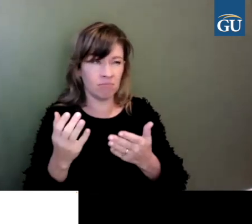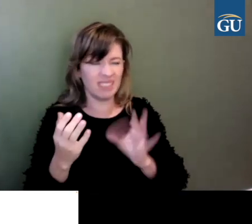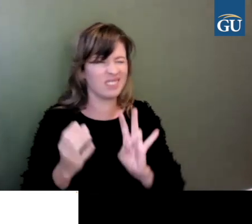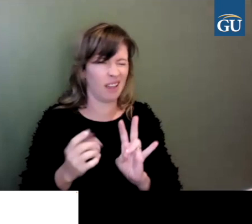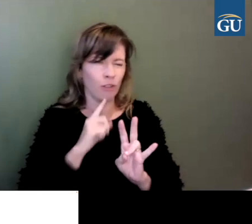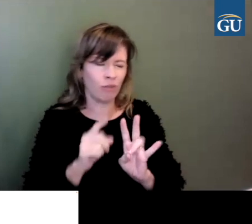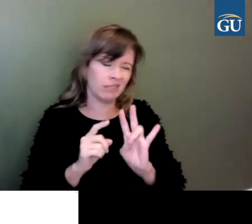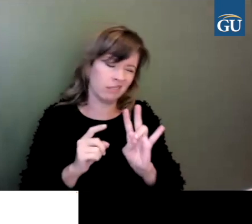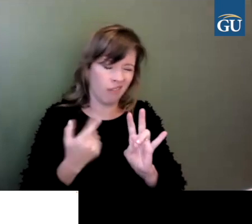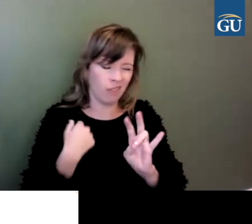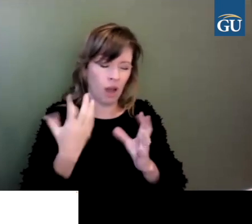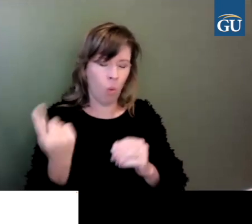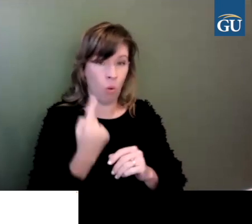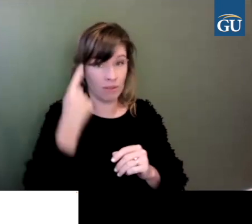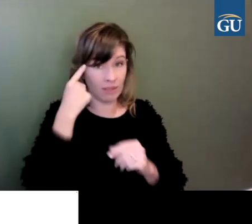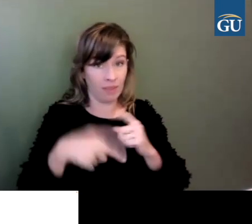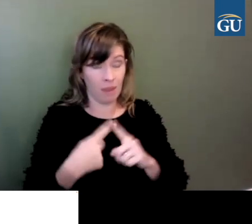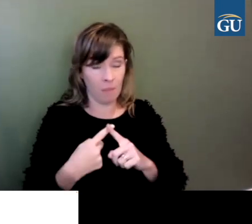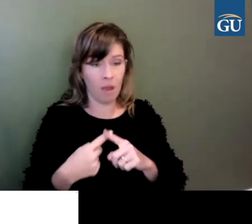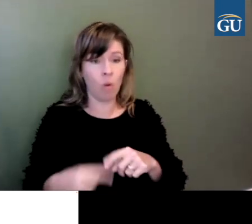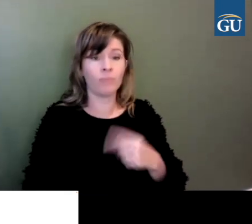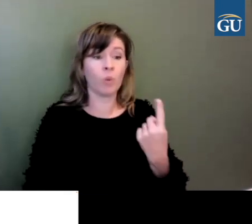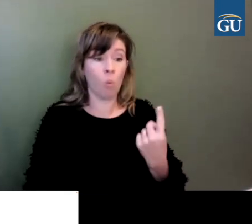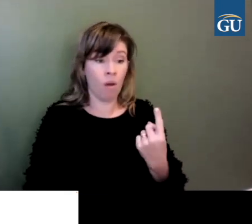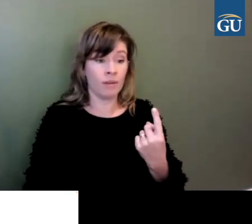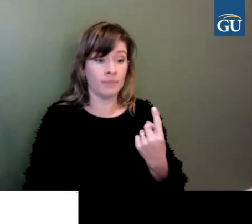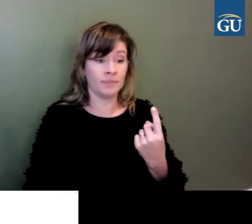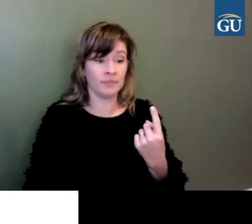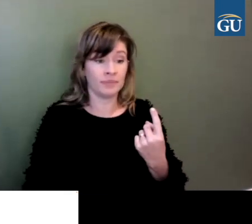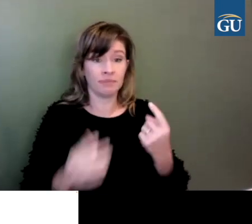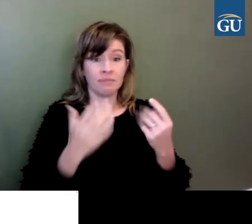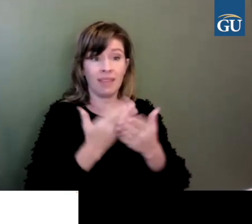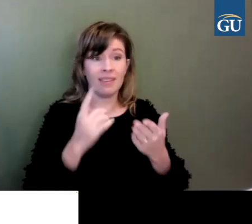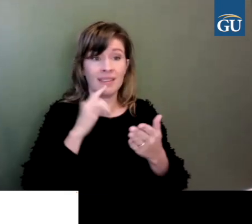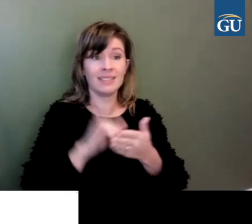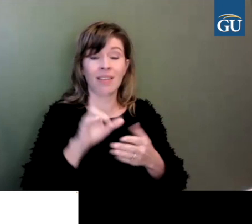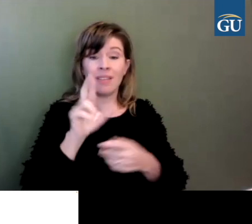about. One is that race is always already political. So we hear a lot of times that folks are trying to make